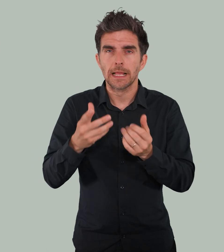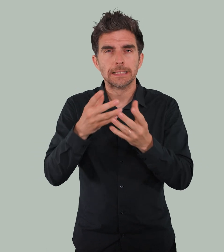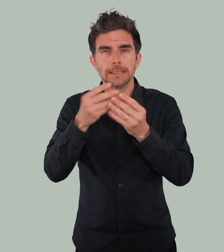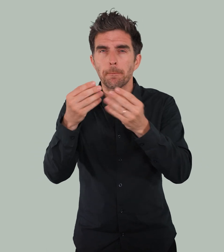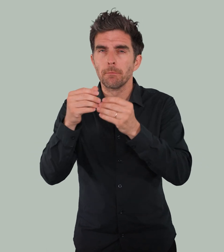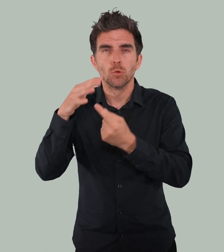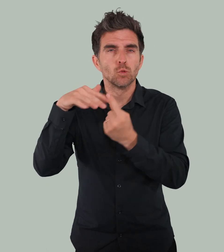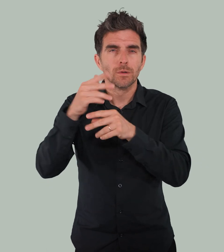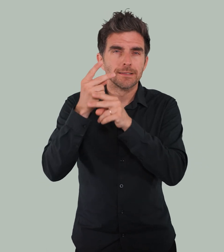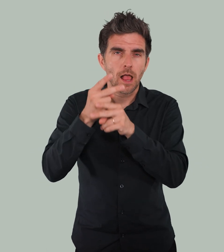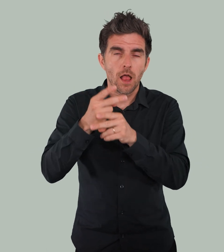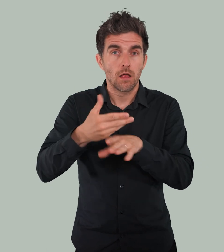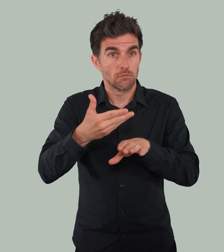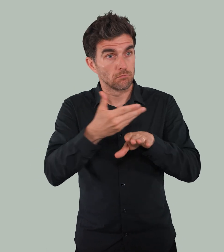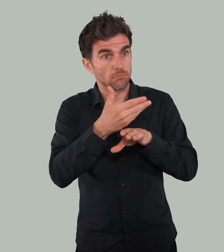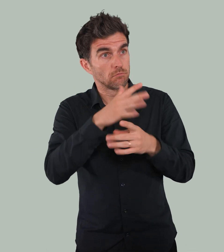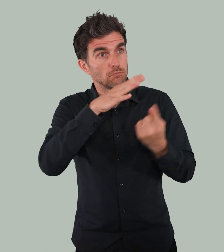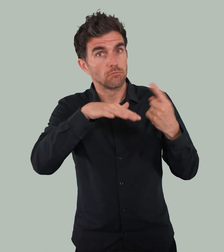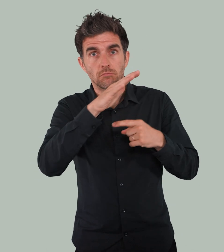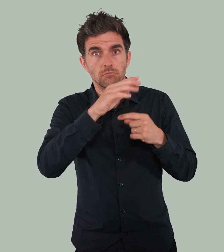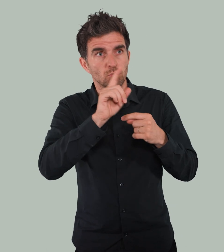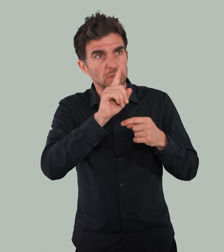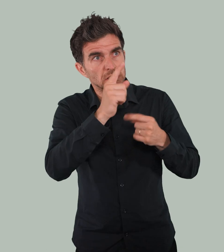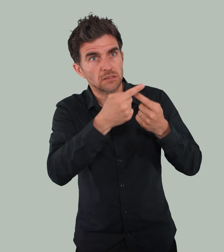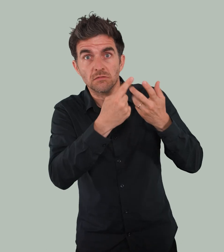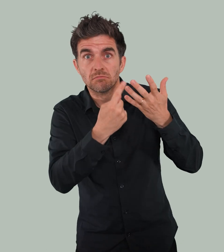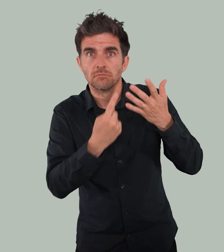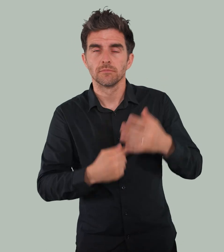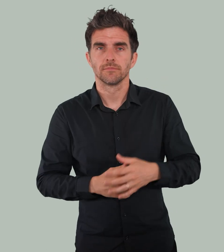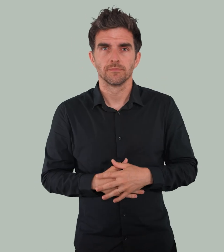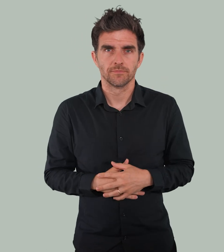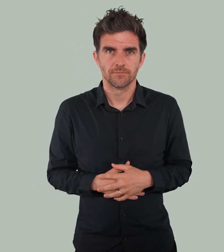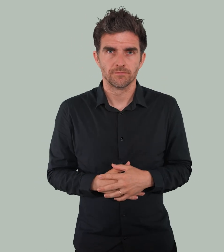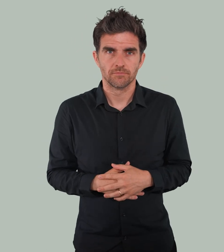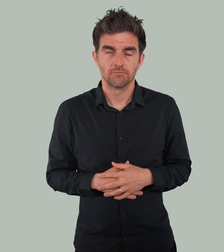gaps in social care and labour market conditions.